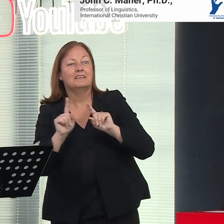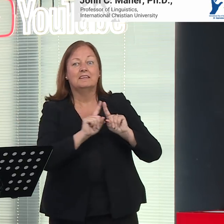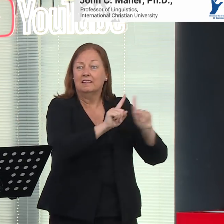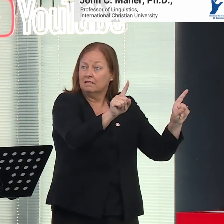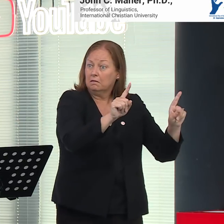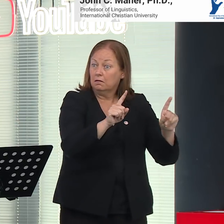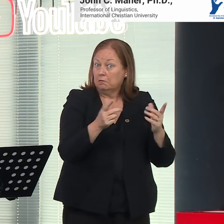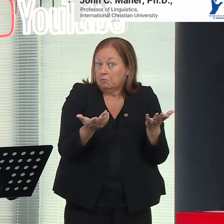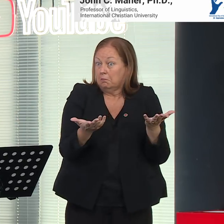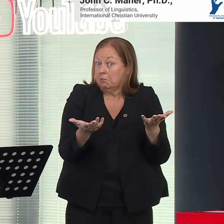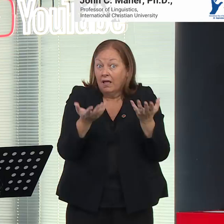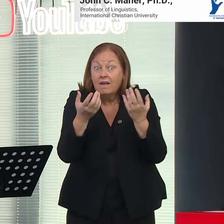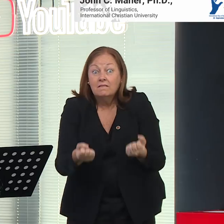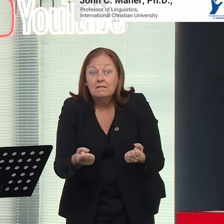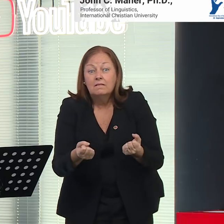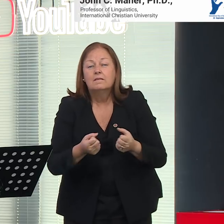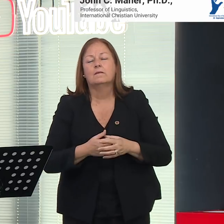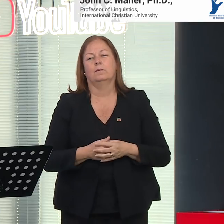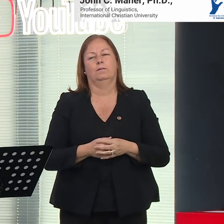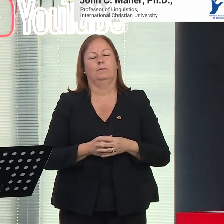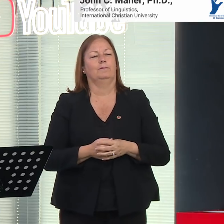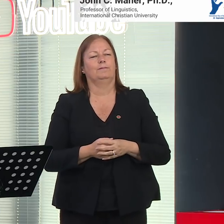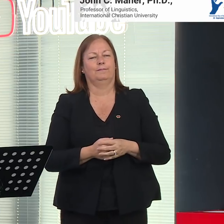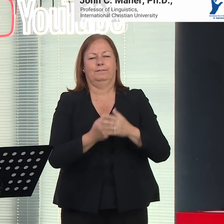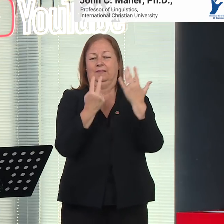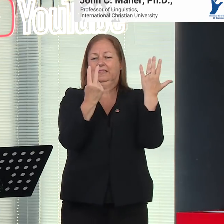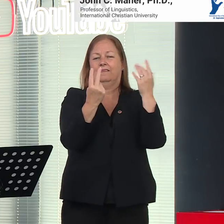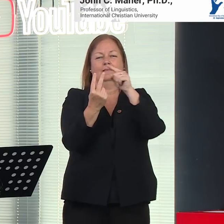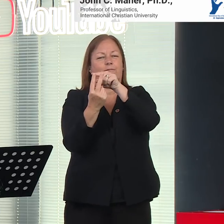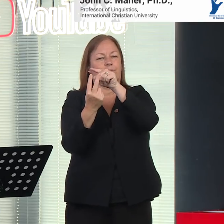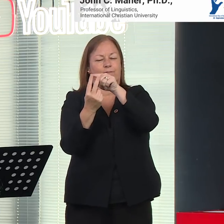city dialect, a country dialect, young people's language, old people's language?